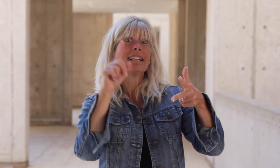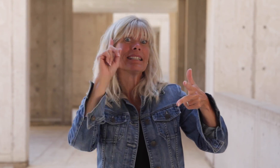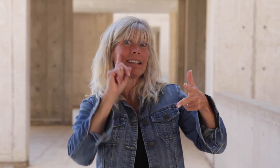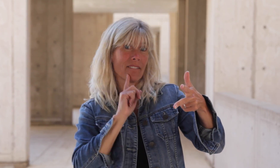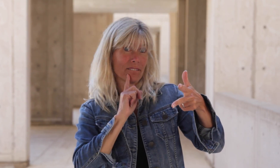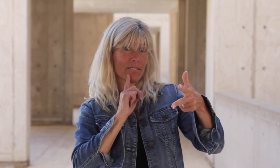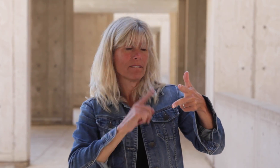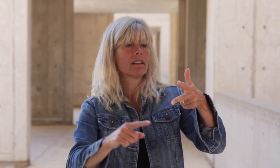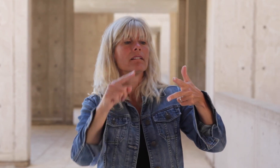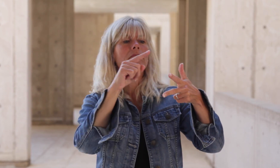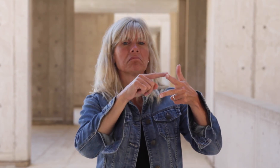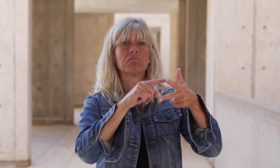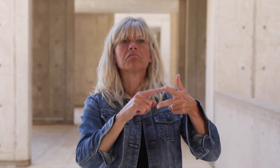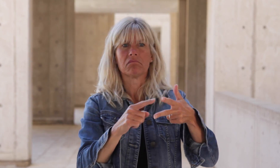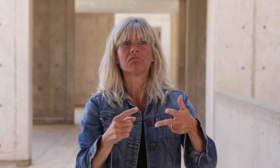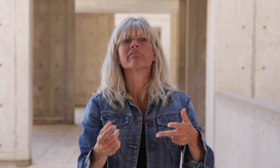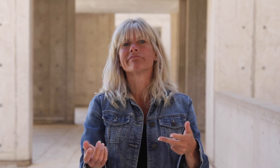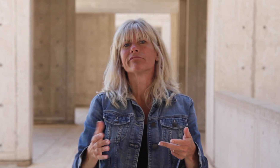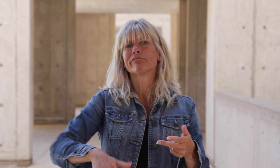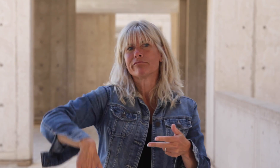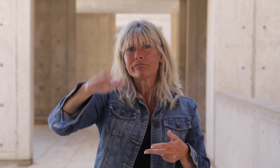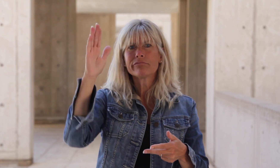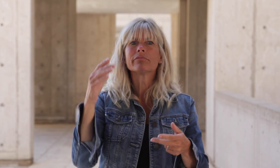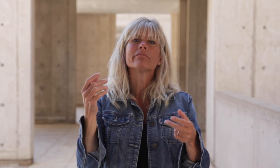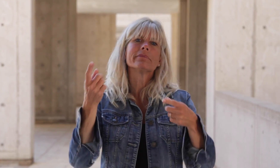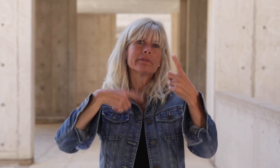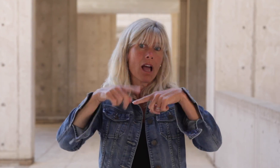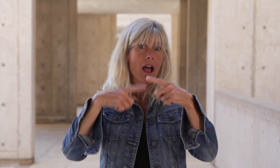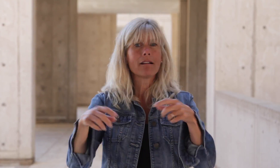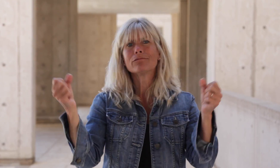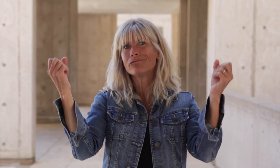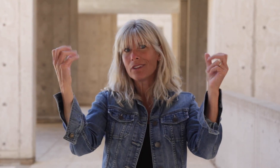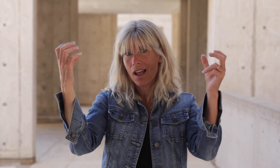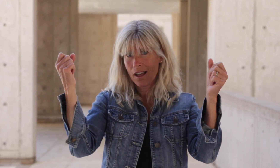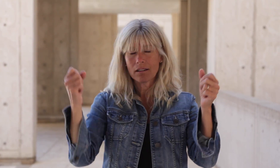Deaf Grew up signing